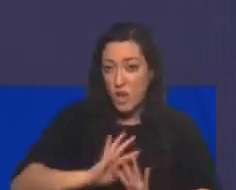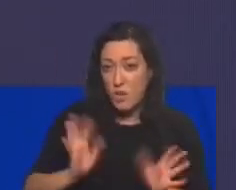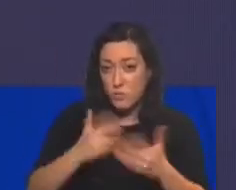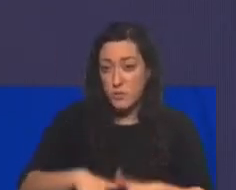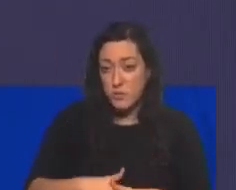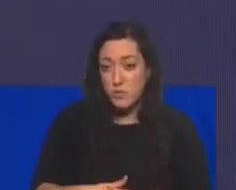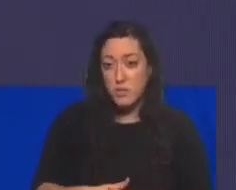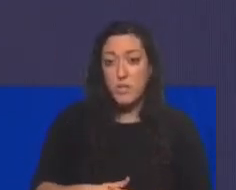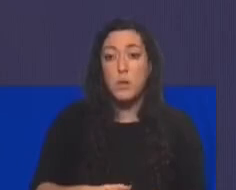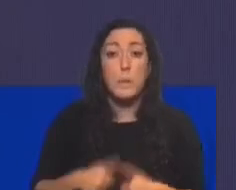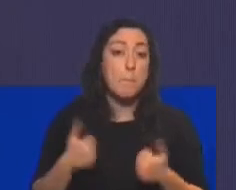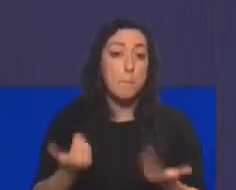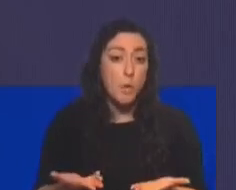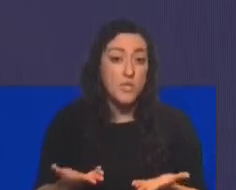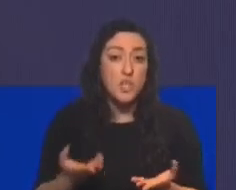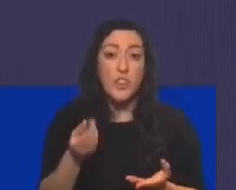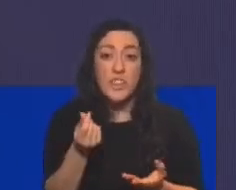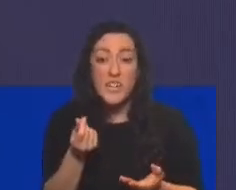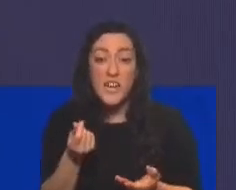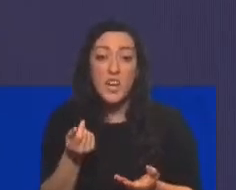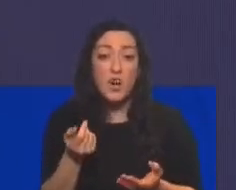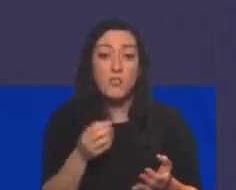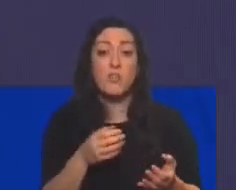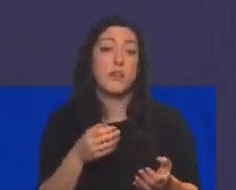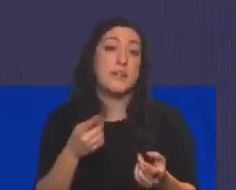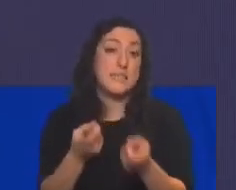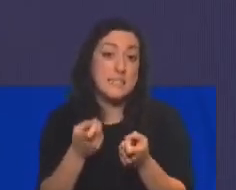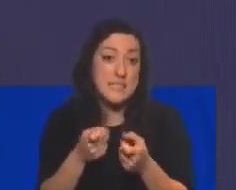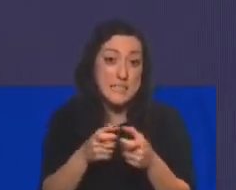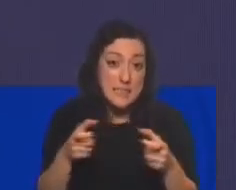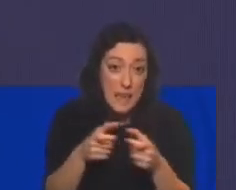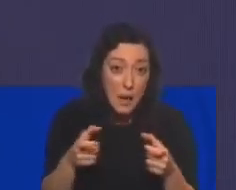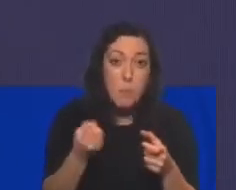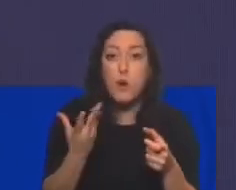prices. Therefore, let's say the money demand depends on consumption.